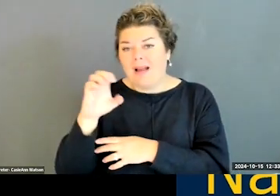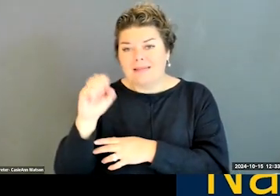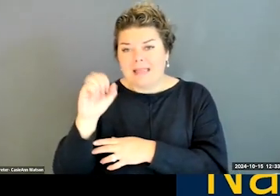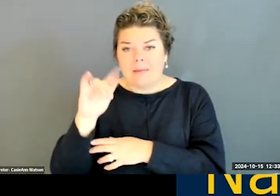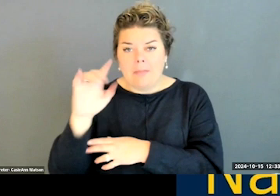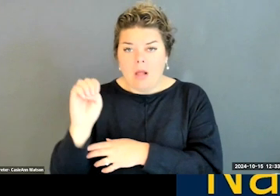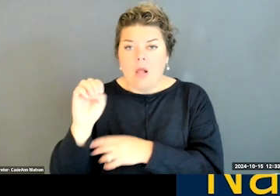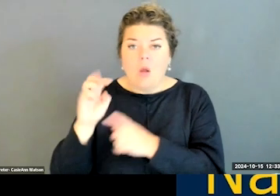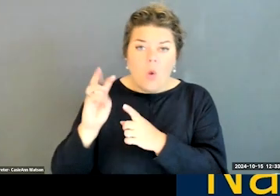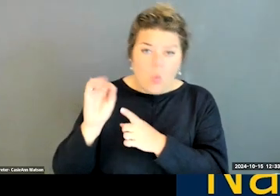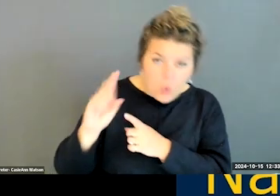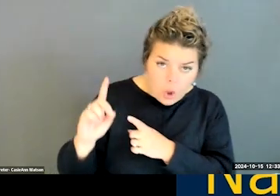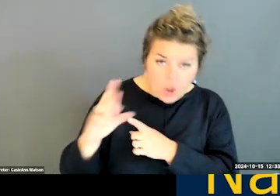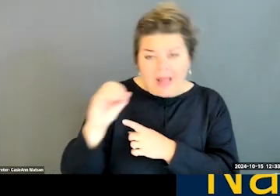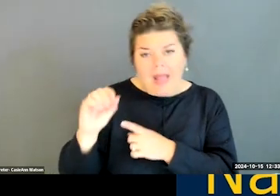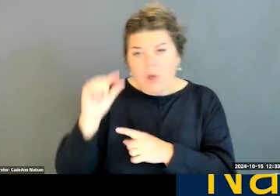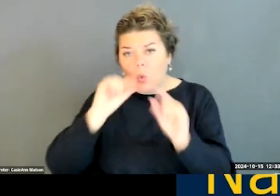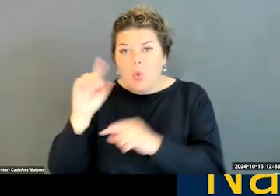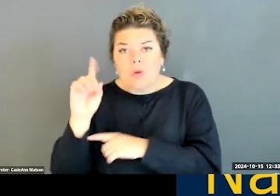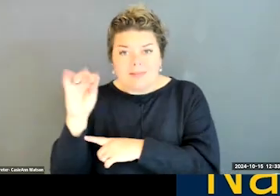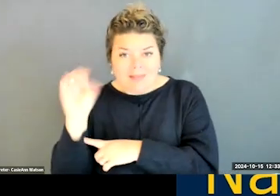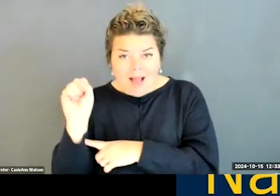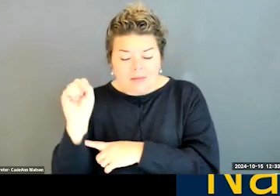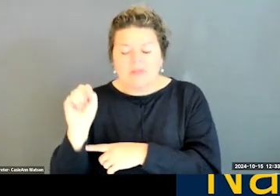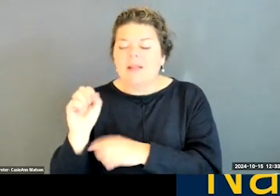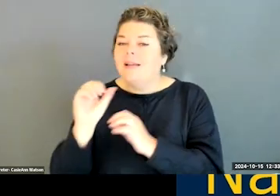There's nothing currently in the works for that. However, it will also be recorded,